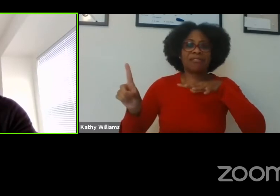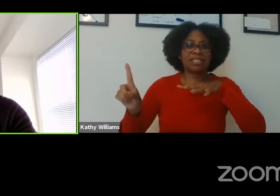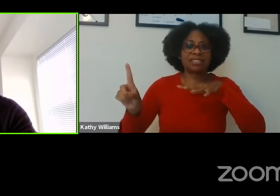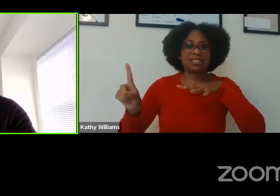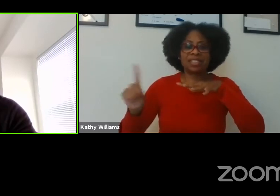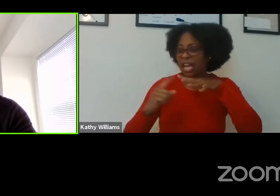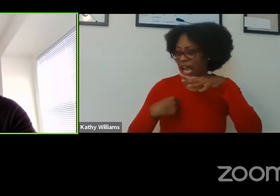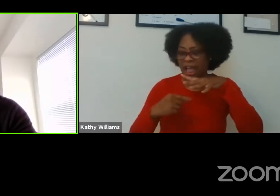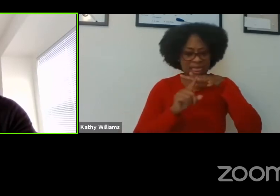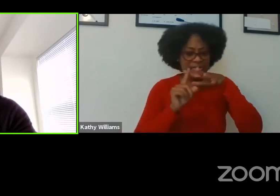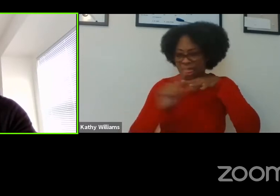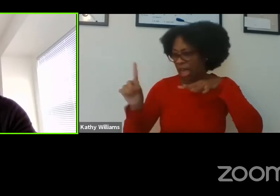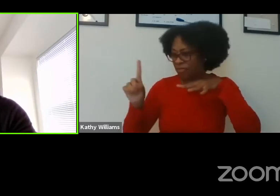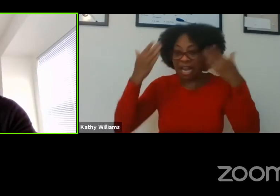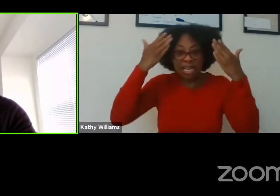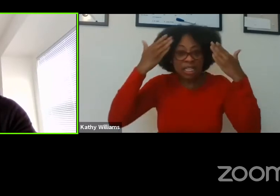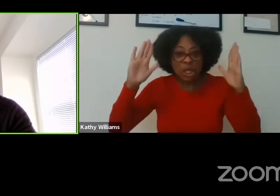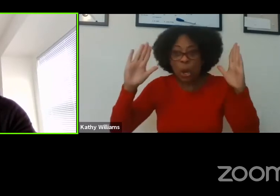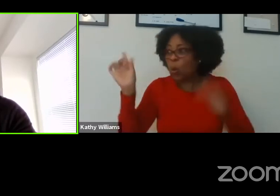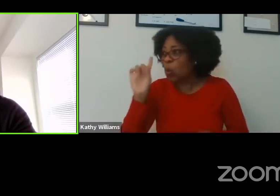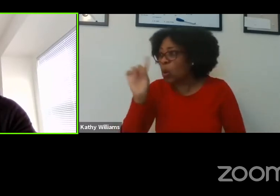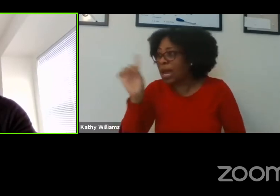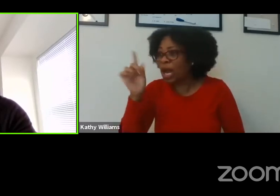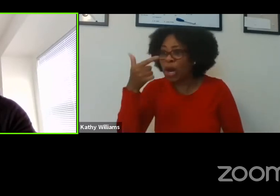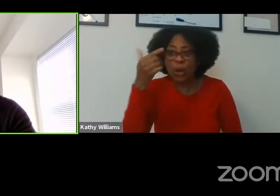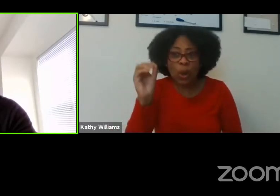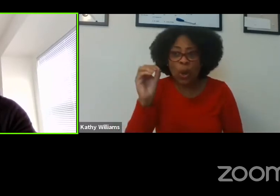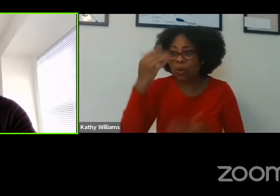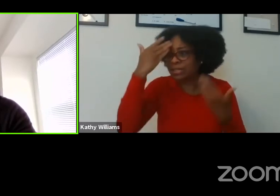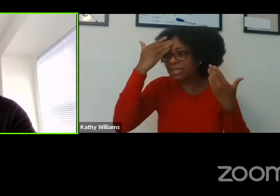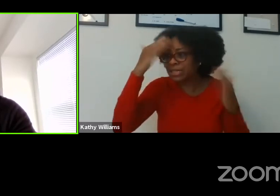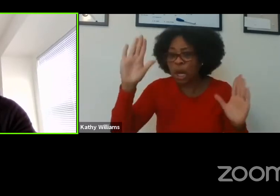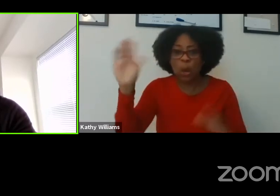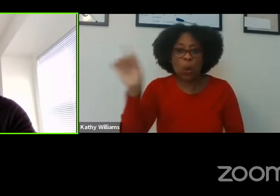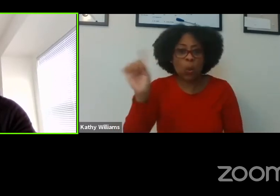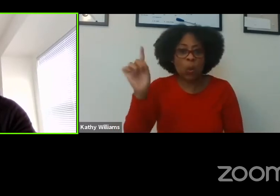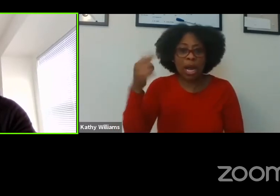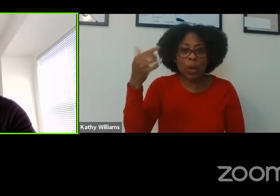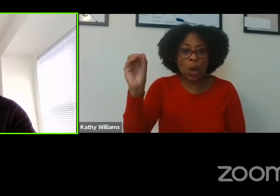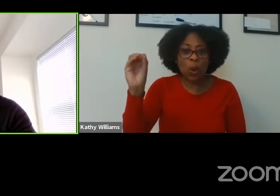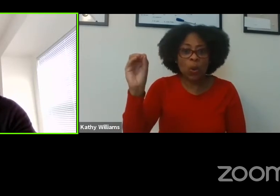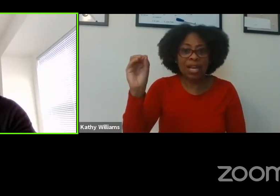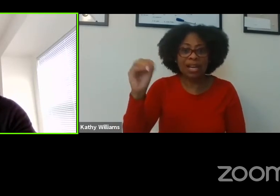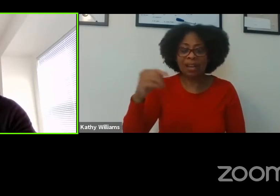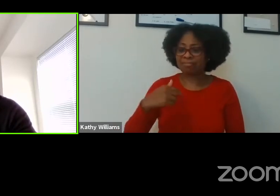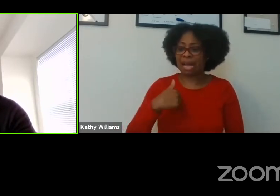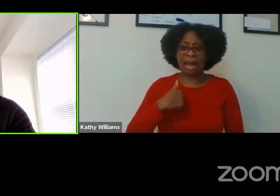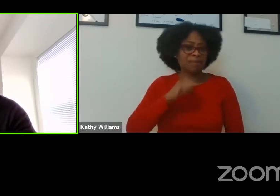I didn't know where I was going to go. I didn't know where I was going. All I know is that I was not happy about the situation,